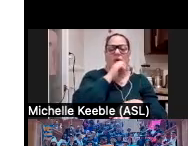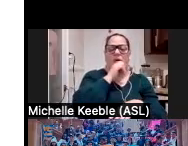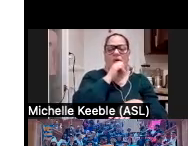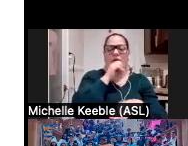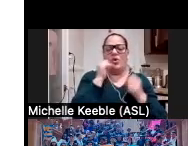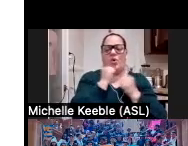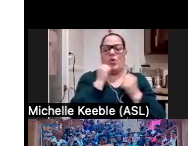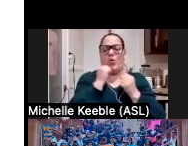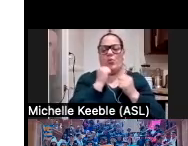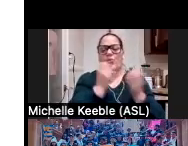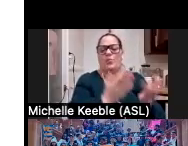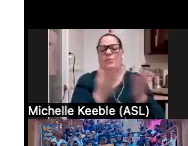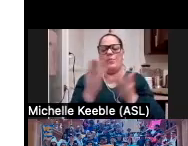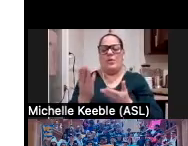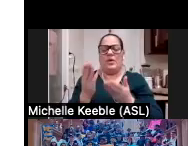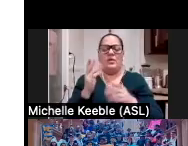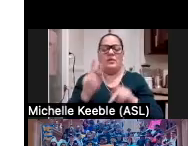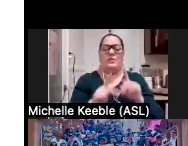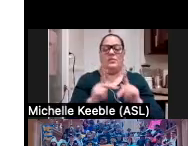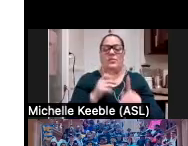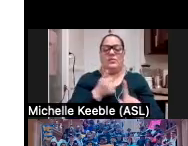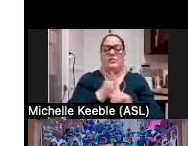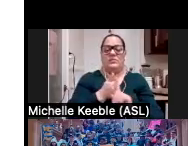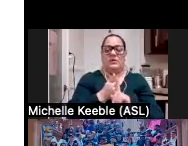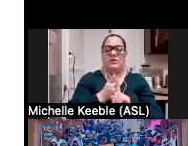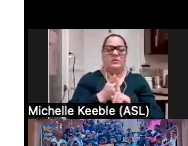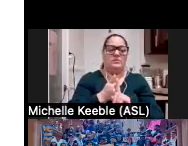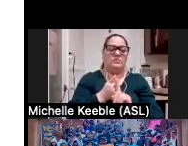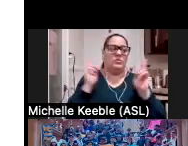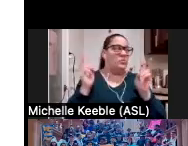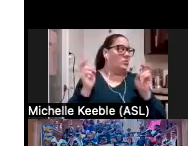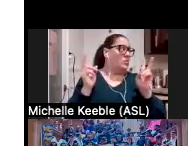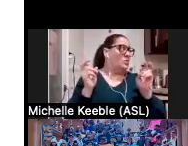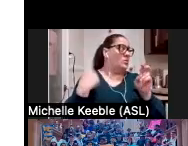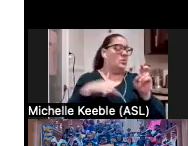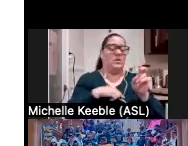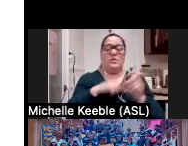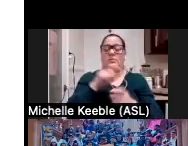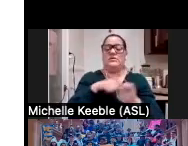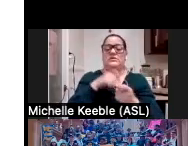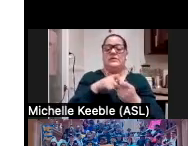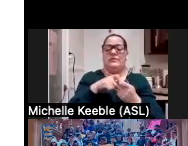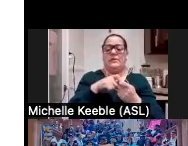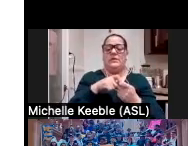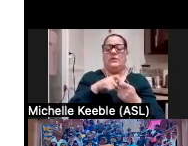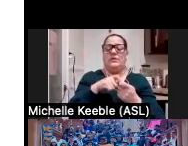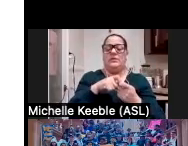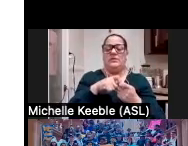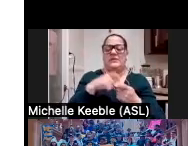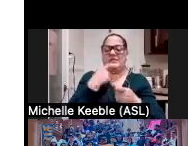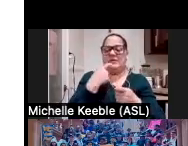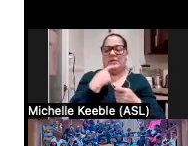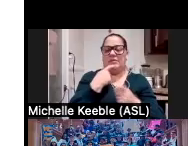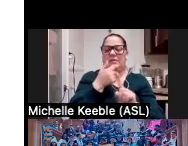curators themselves and I'm going to read a quote that they specifically um stated themselves when